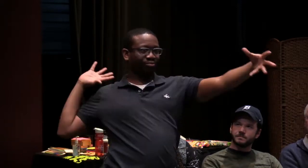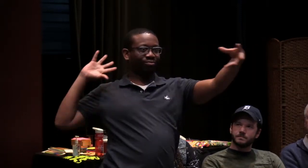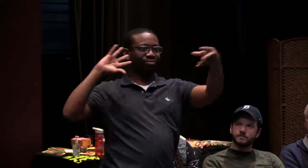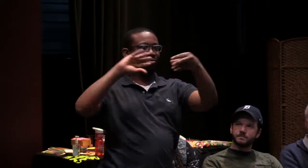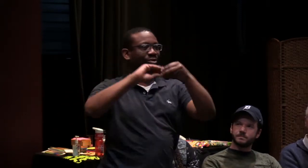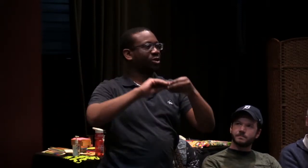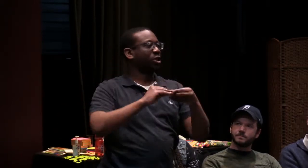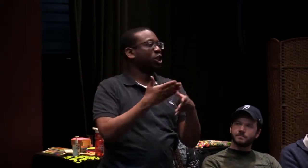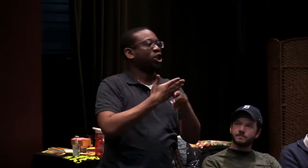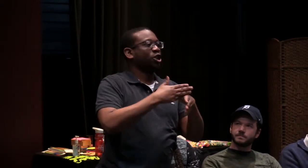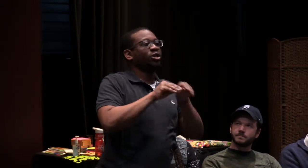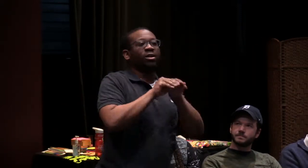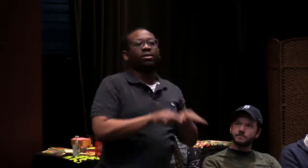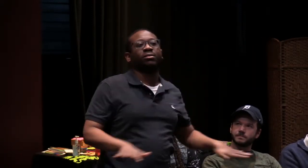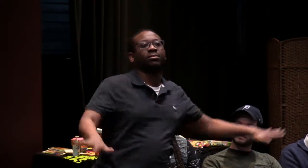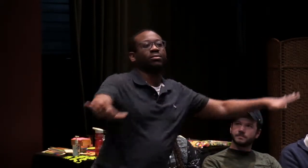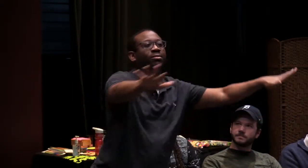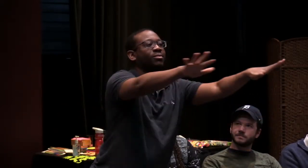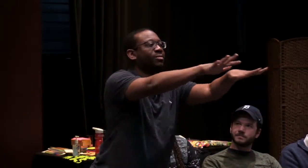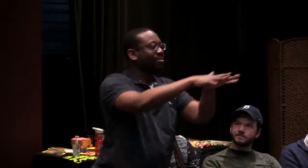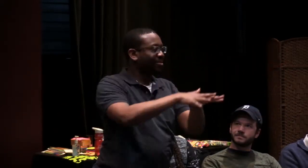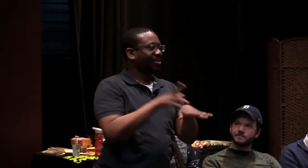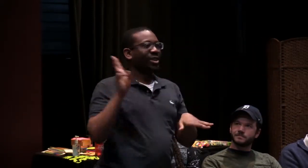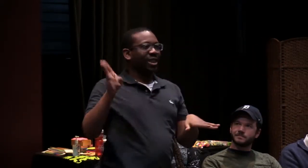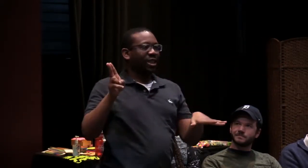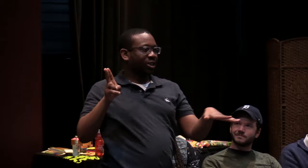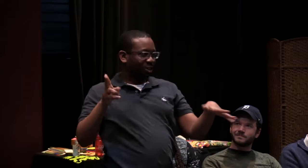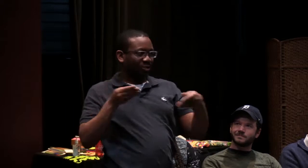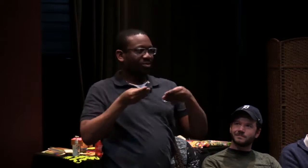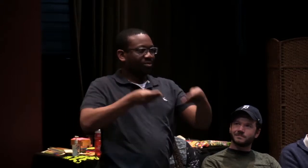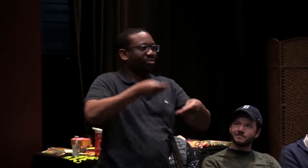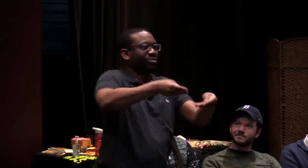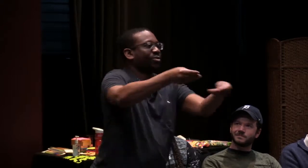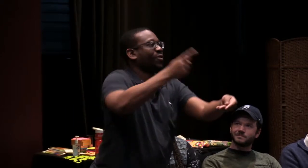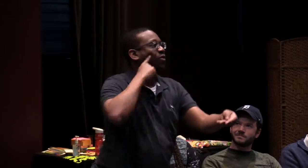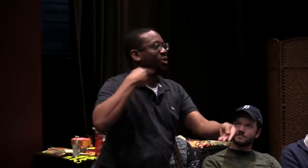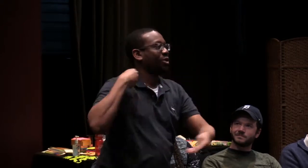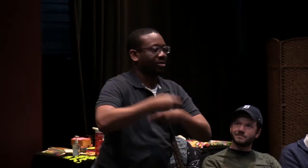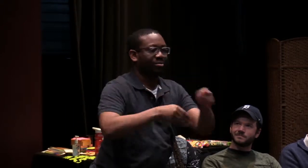and from the past, to share the information of what I've learned, and historically,